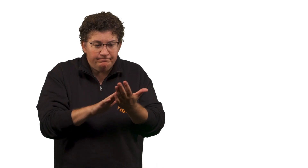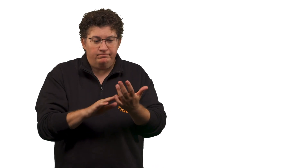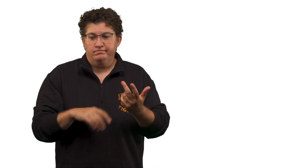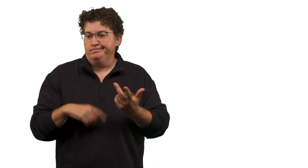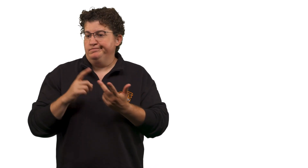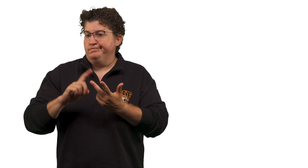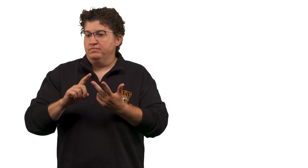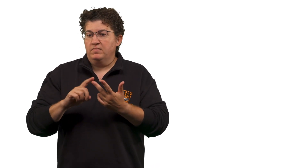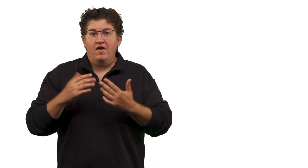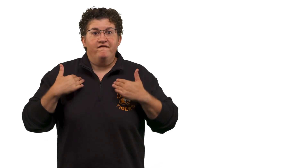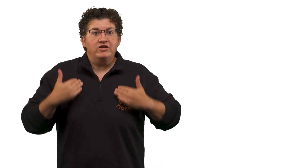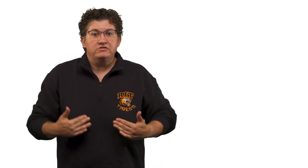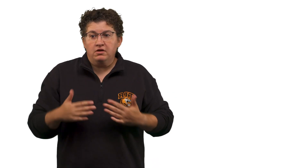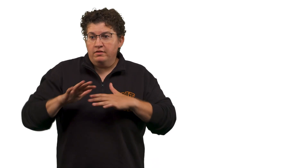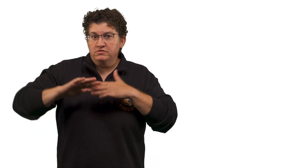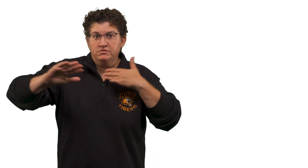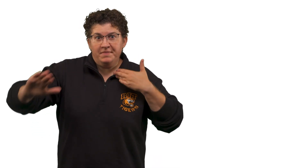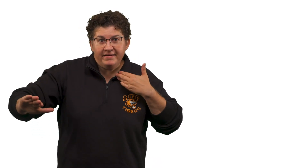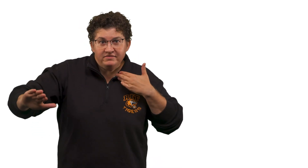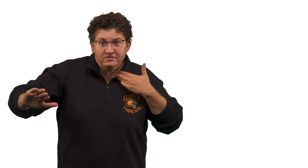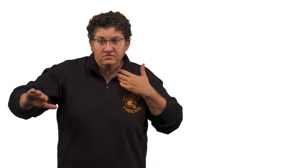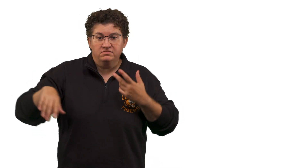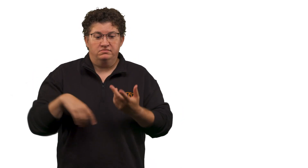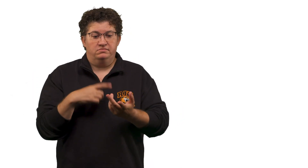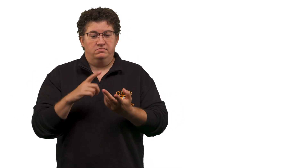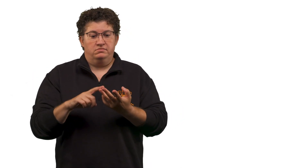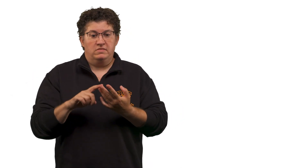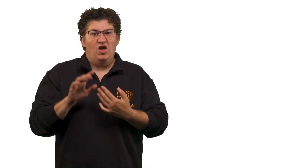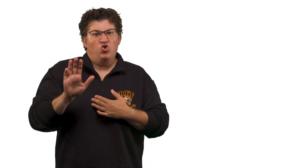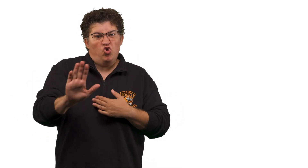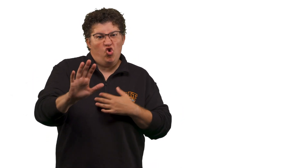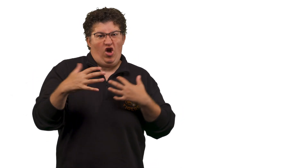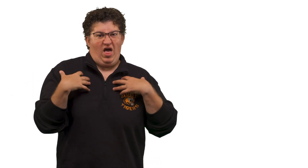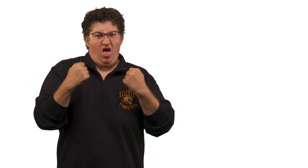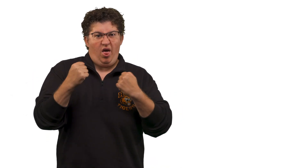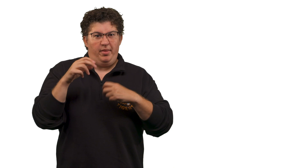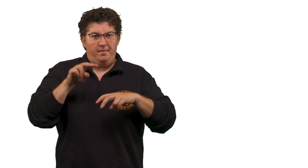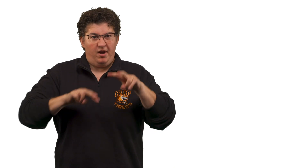hand hygiene, physical distancing,